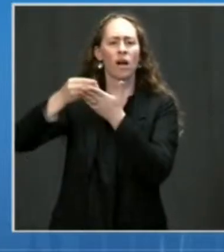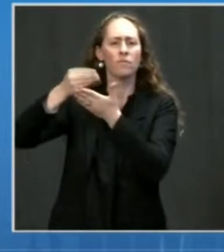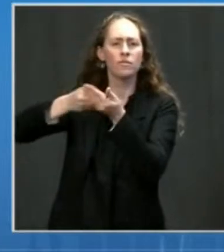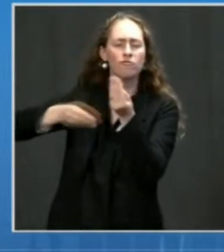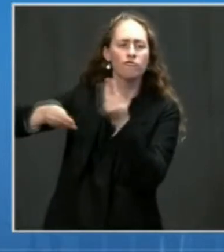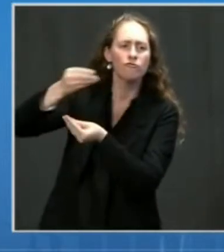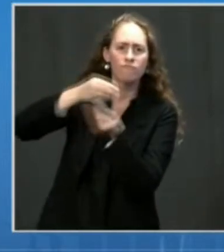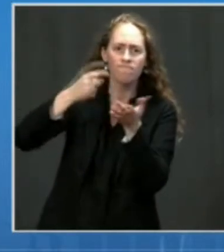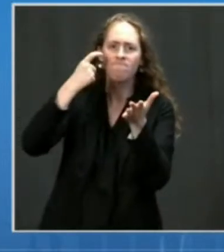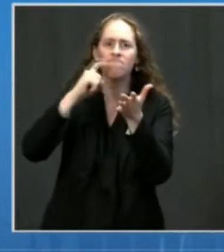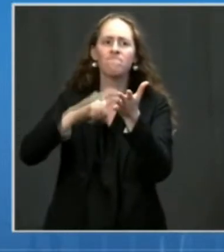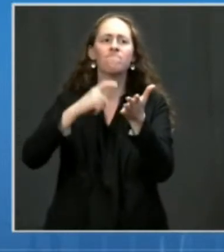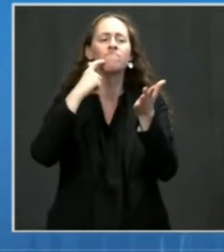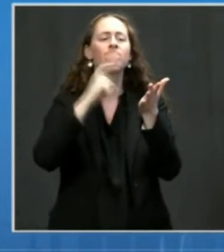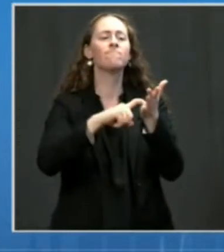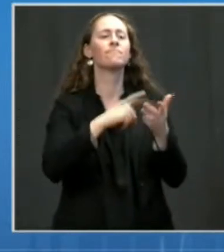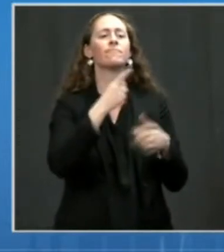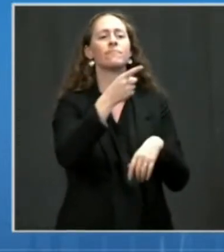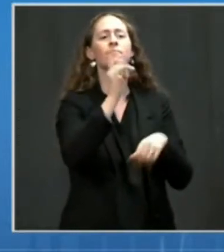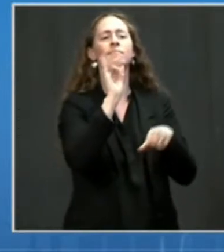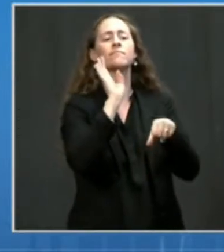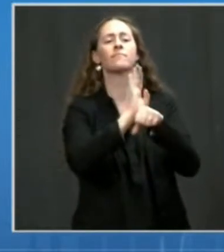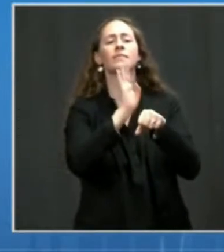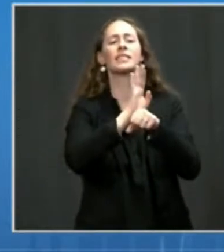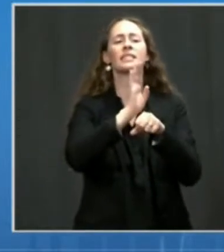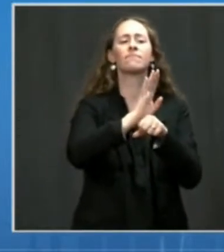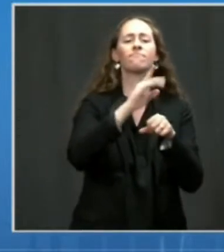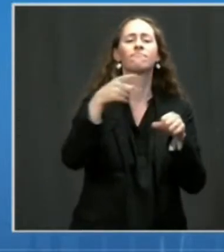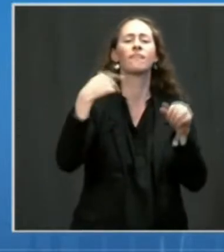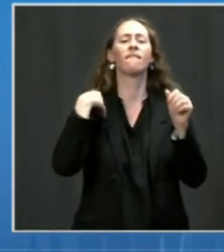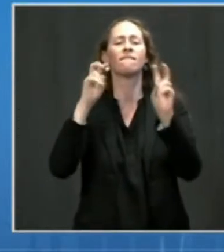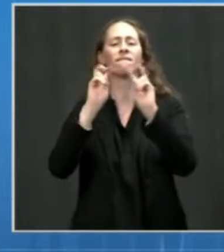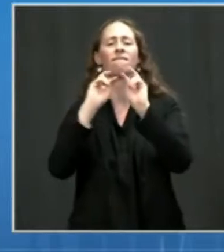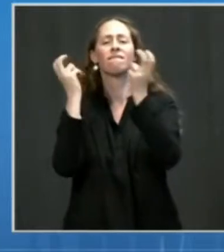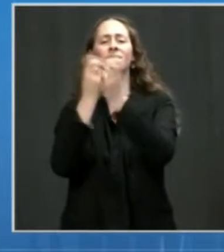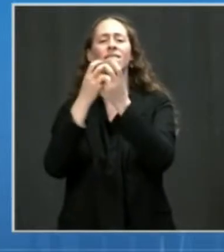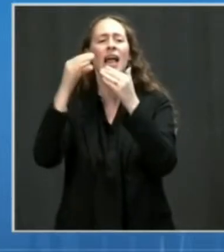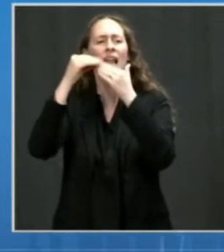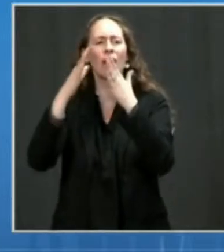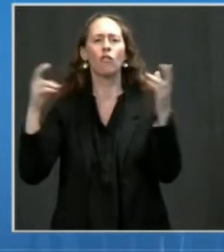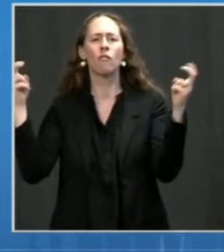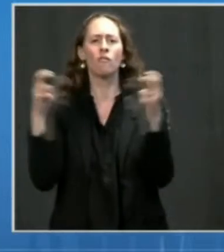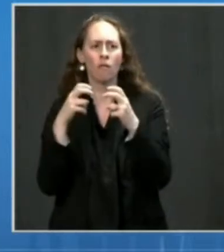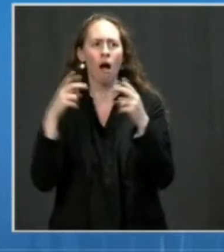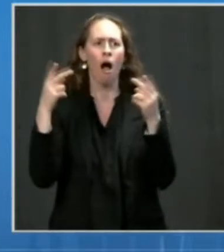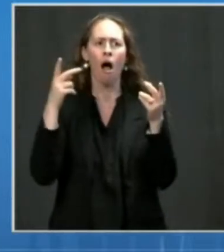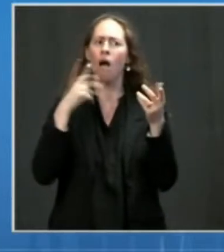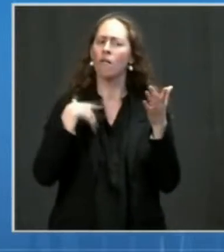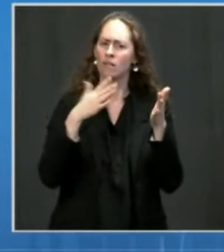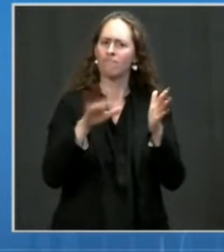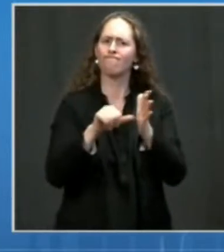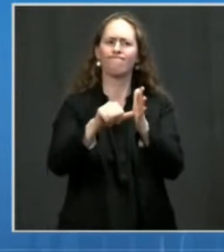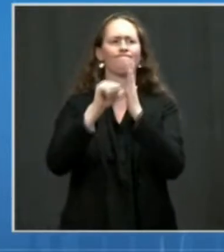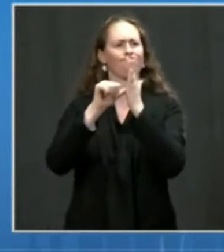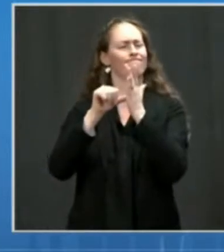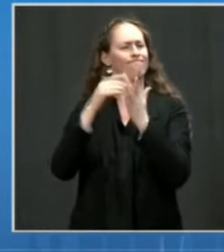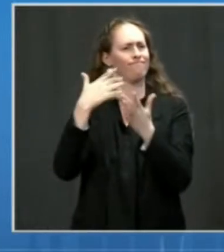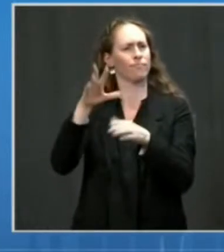THE CHAMBER OF COMMERCE, THE NATIONAL ASSOCIATION OF